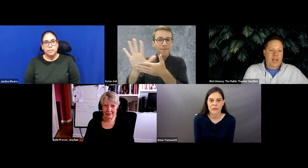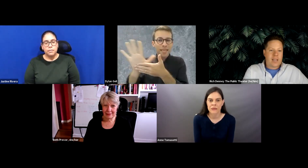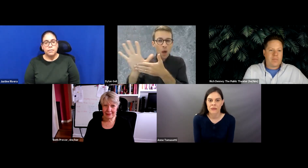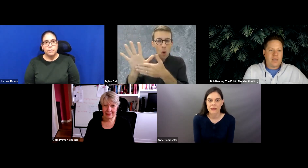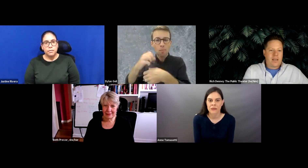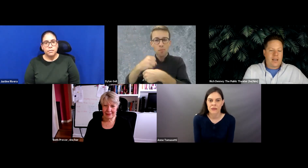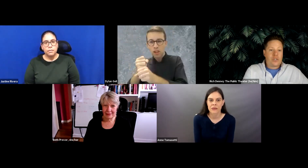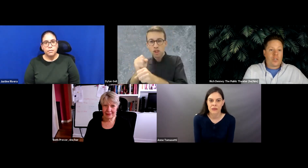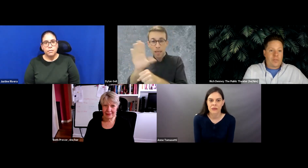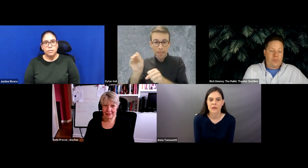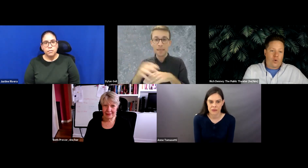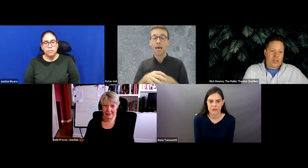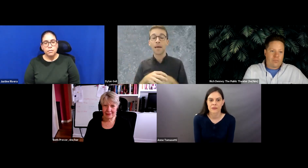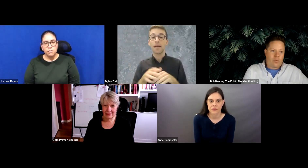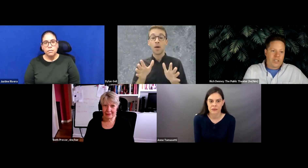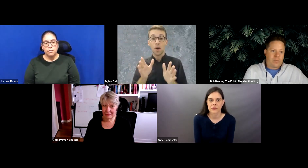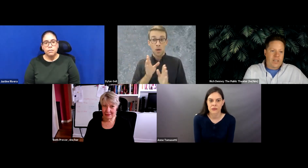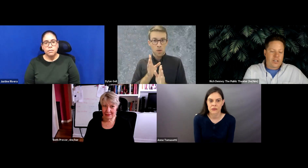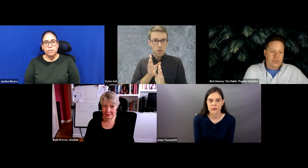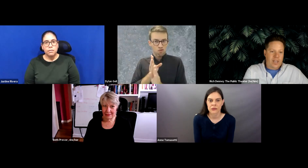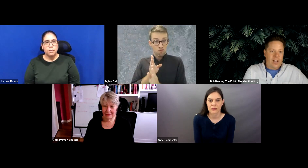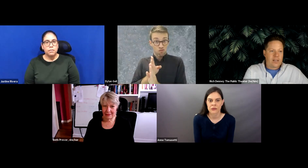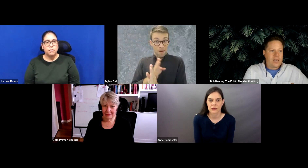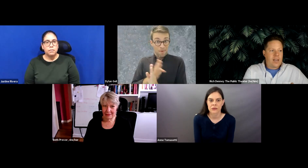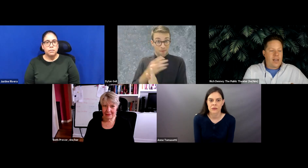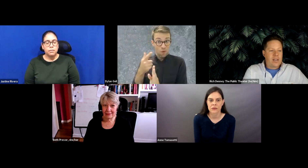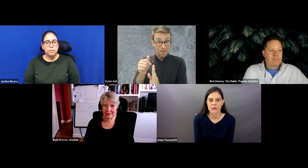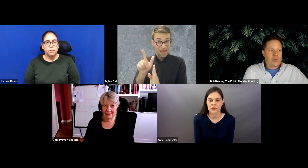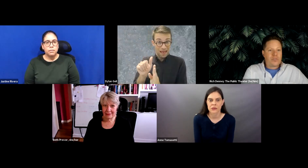time, shortly before what was to be our digital gala, George